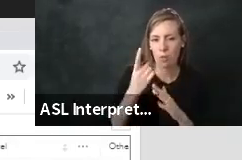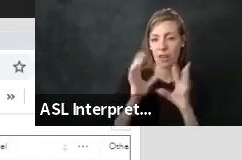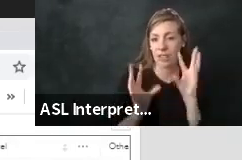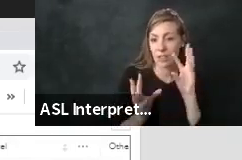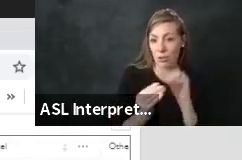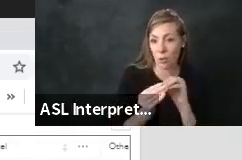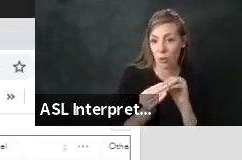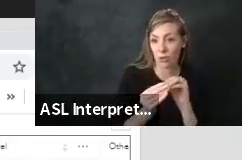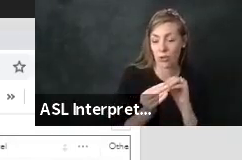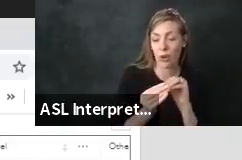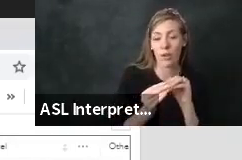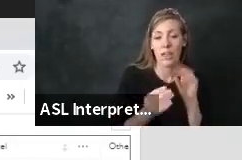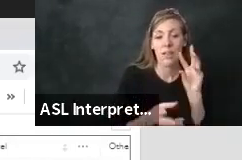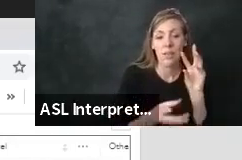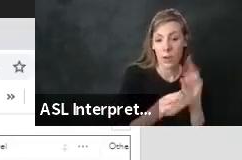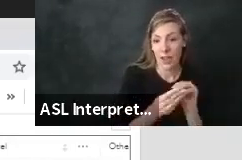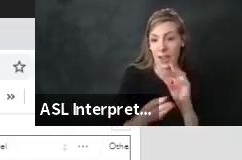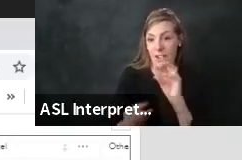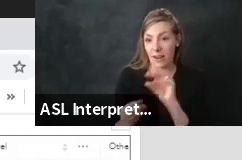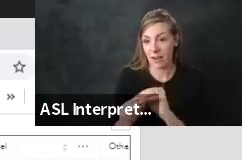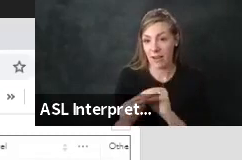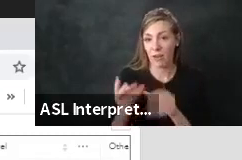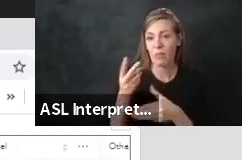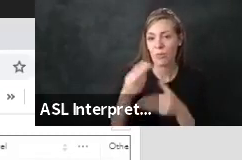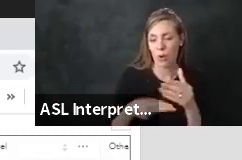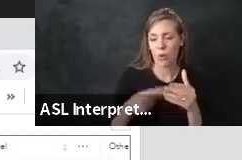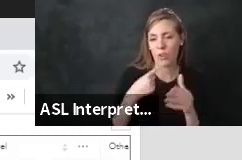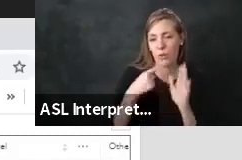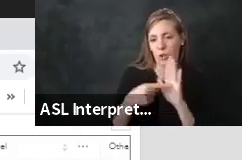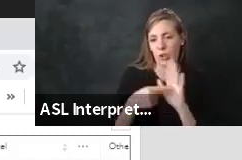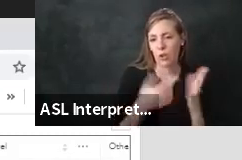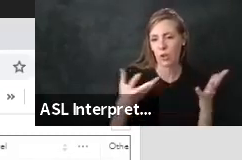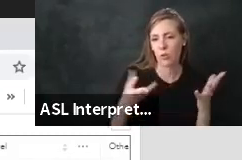gatherings and large gatherings, what proportion is due to gatherings?